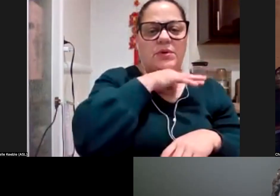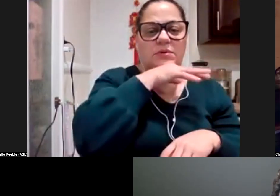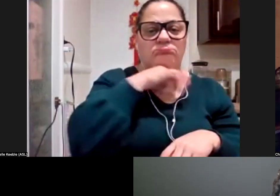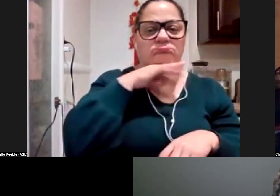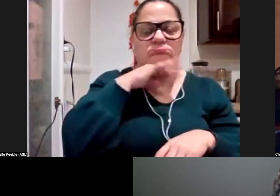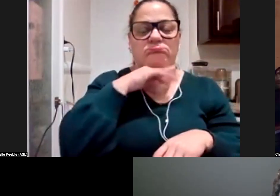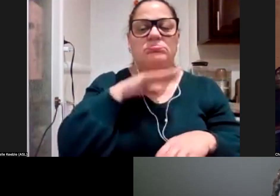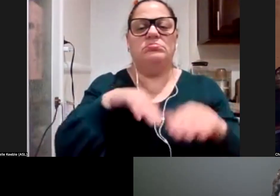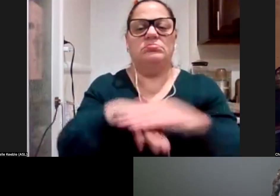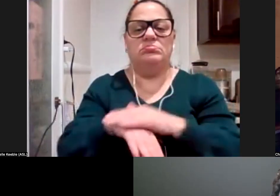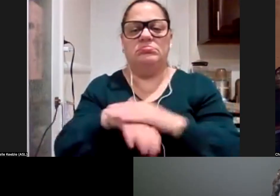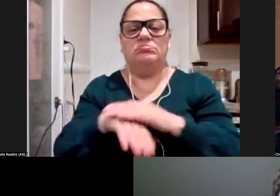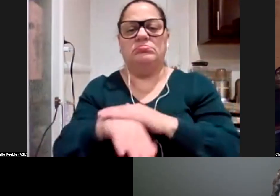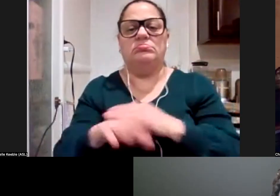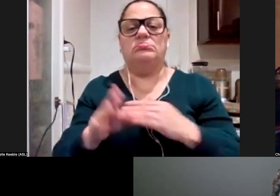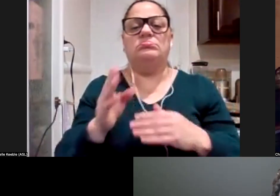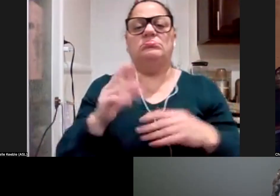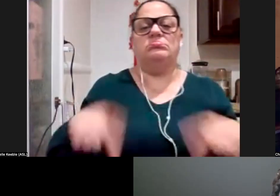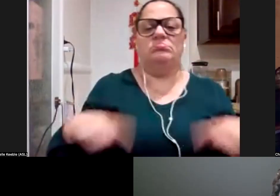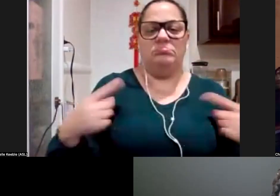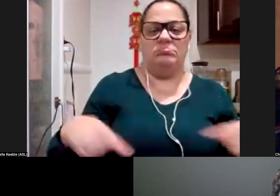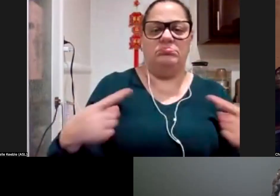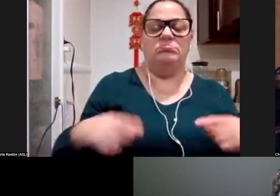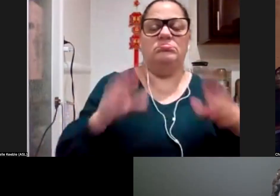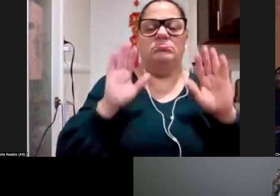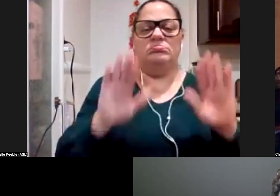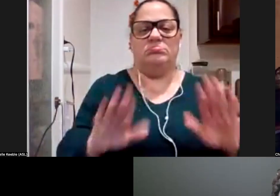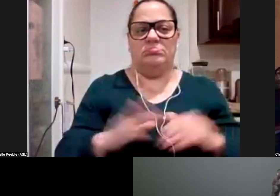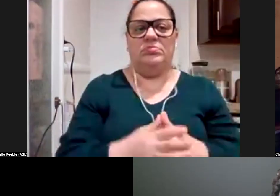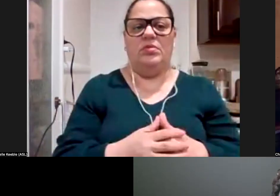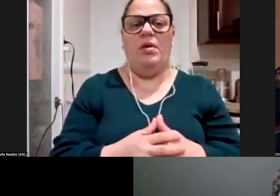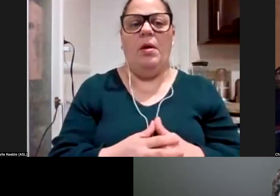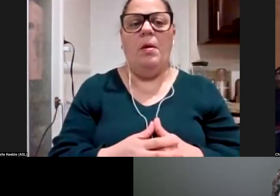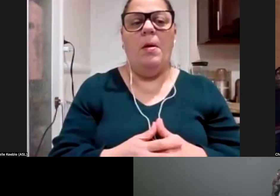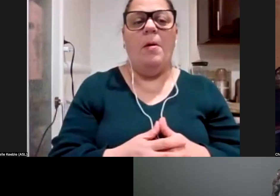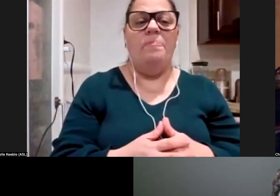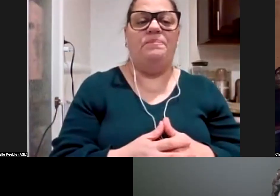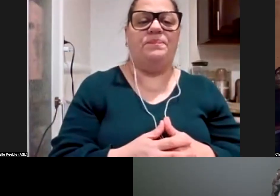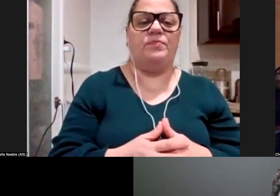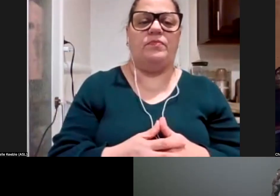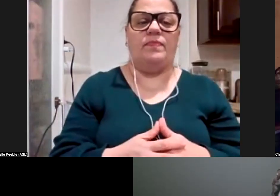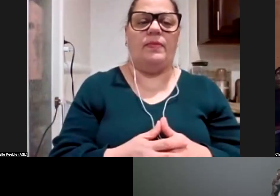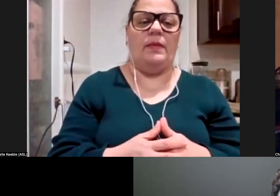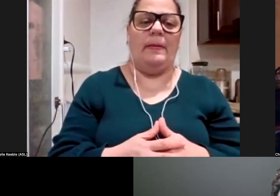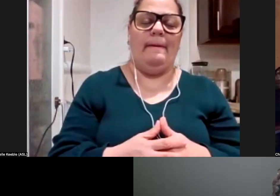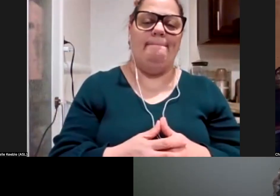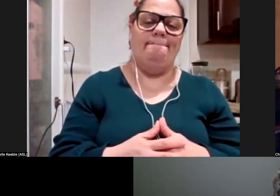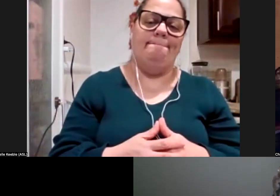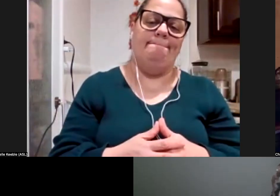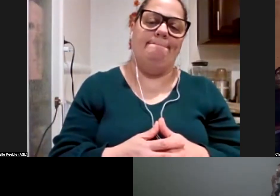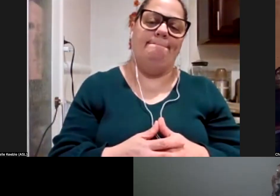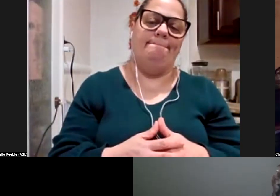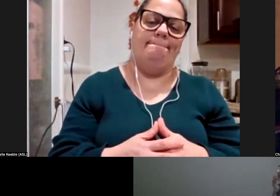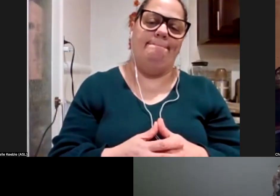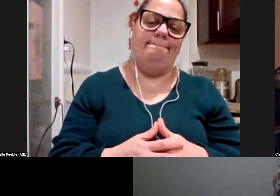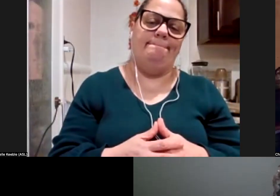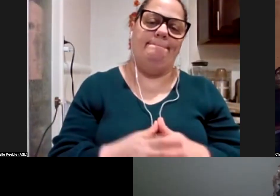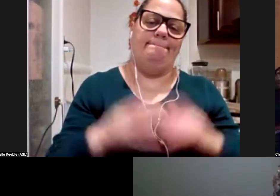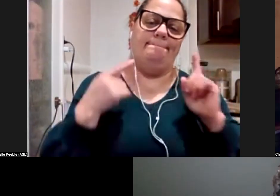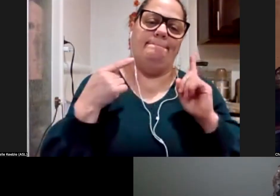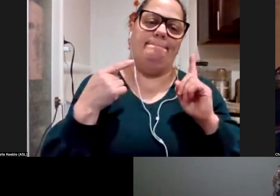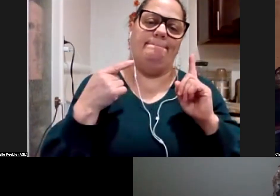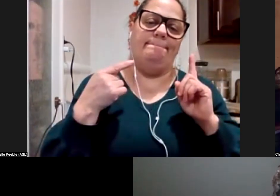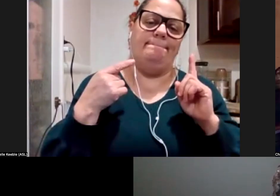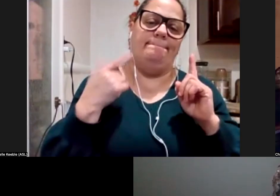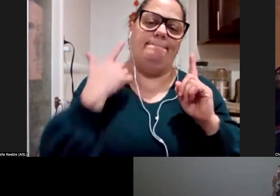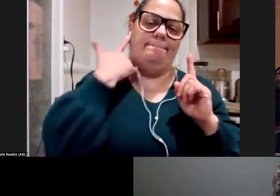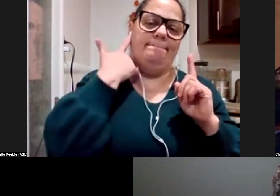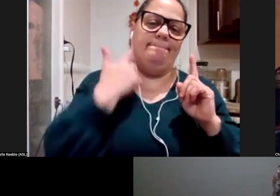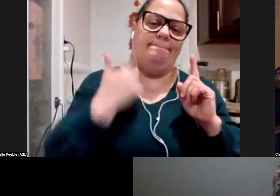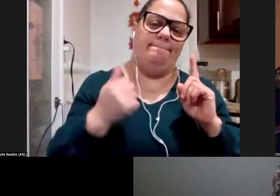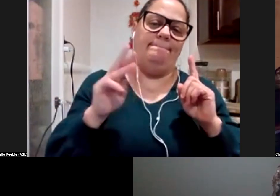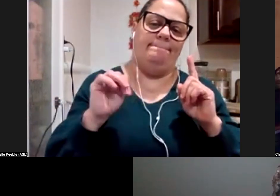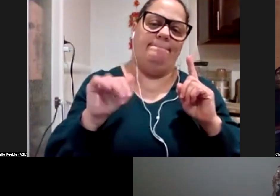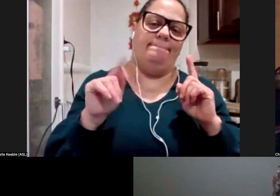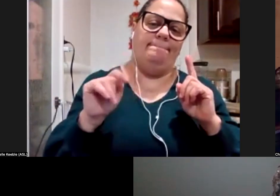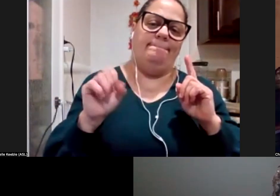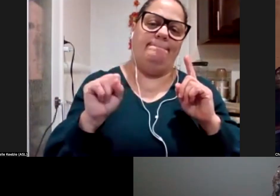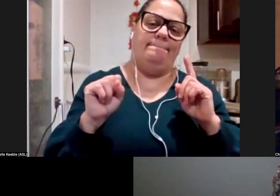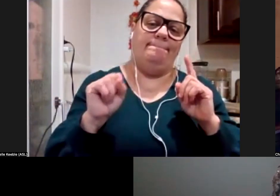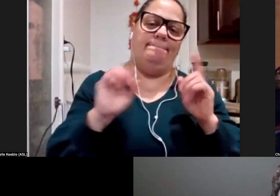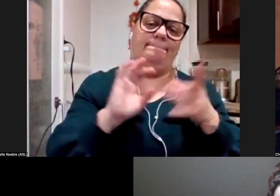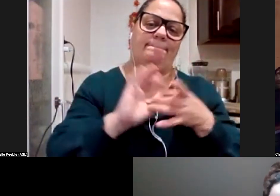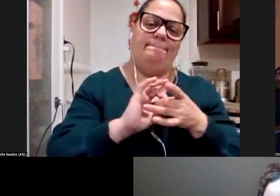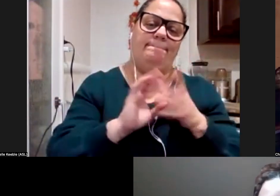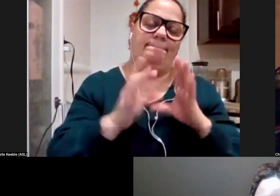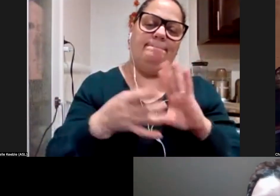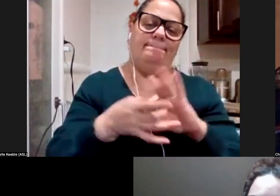access. Um great exhibits like um uh you know uh a a gold med metal parolympic paralle paralympian uh